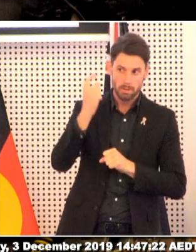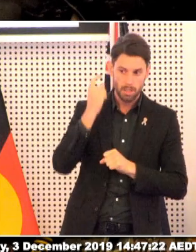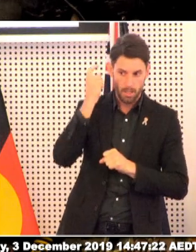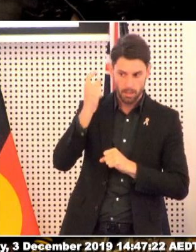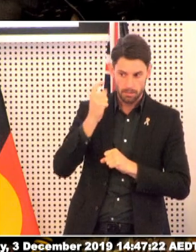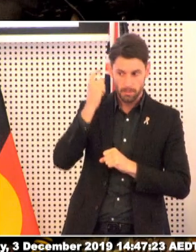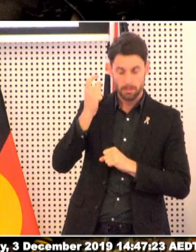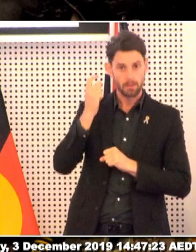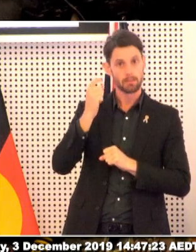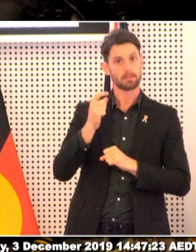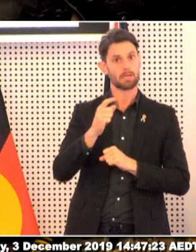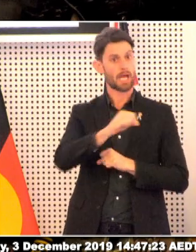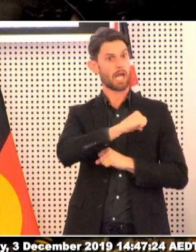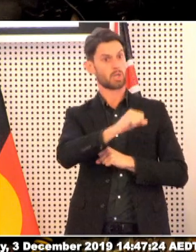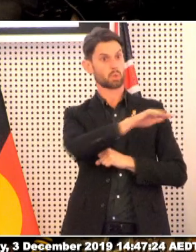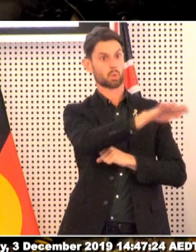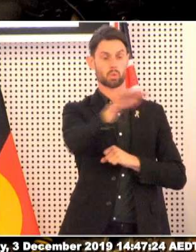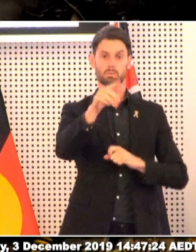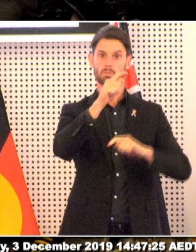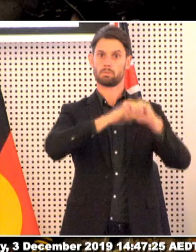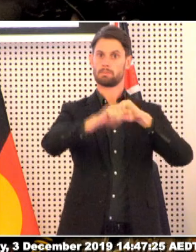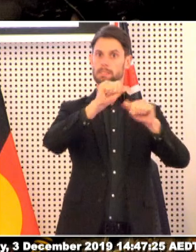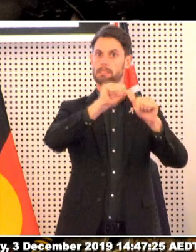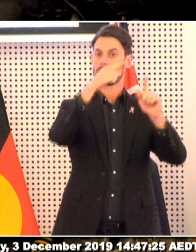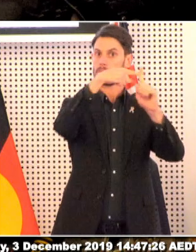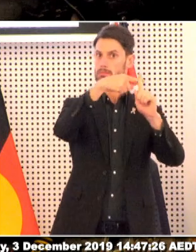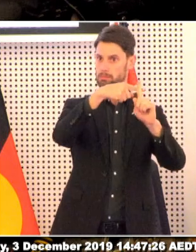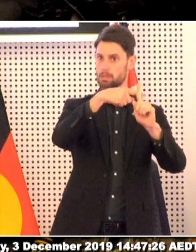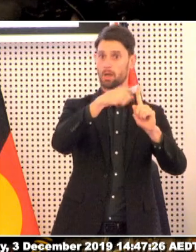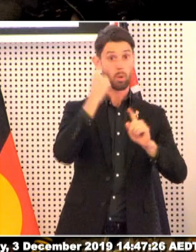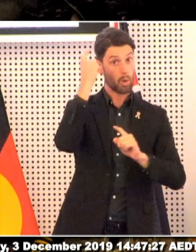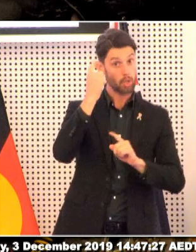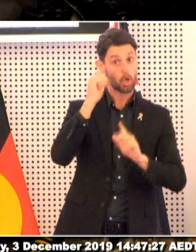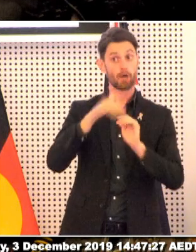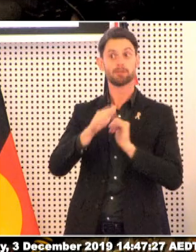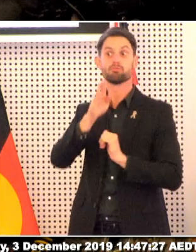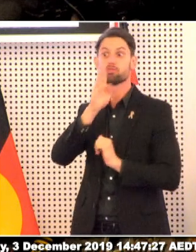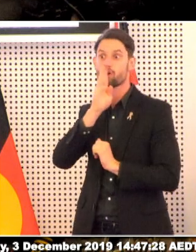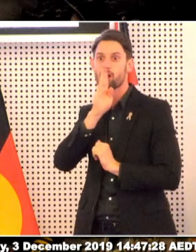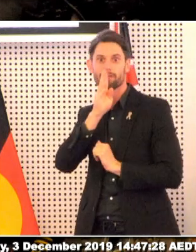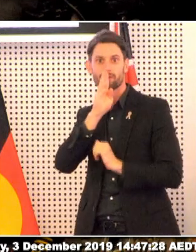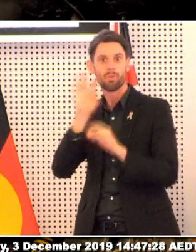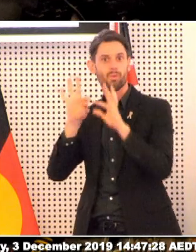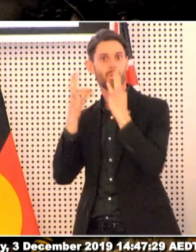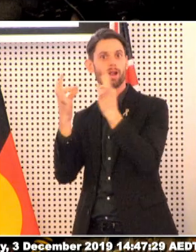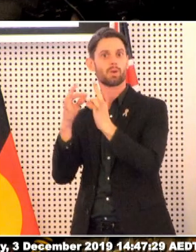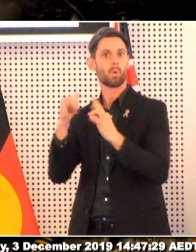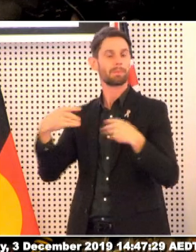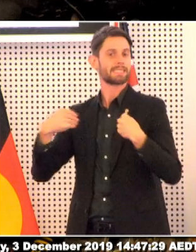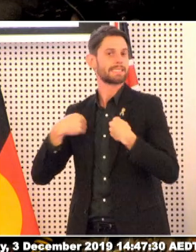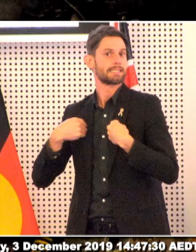cultural change occur for private sector bodies, or the private providers which